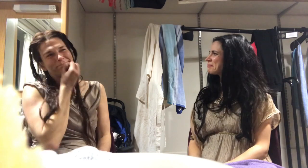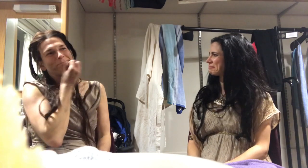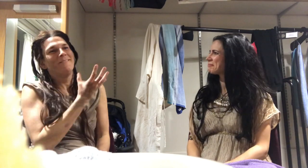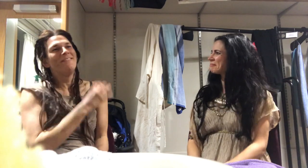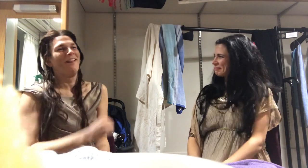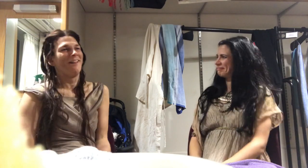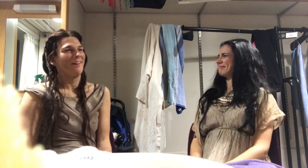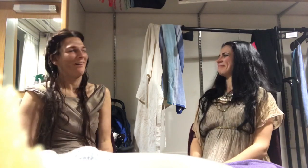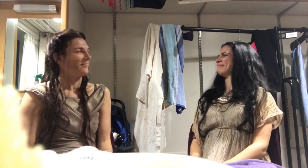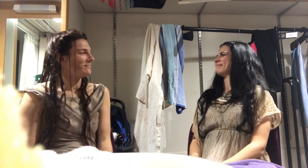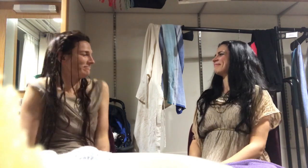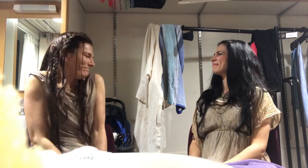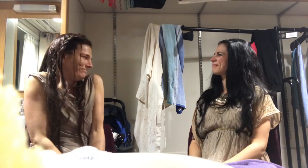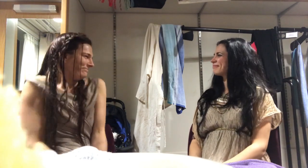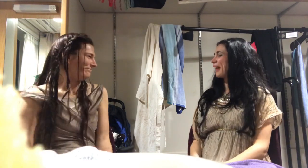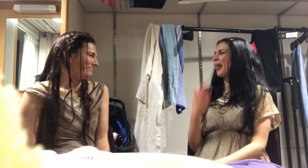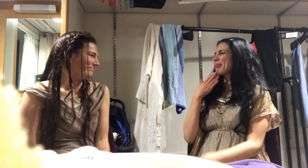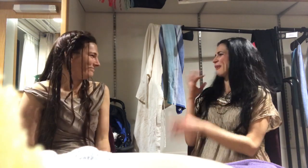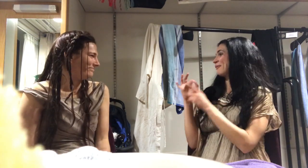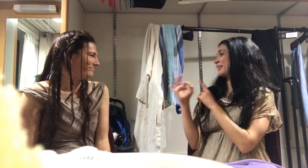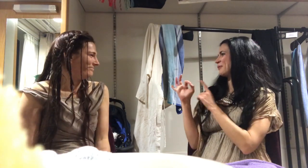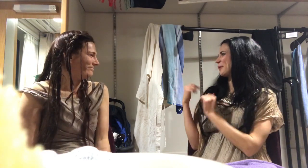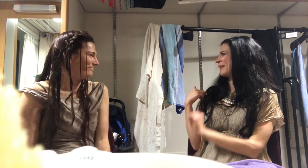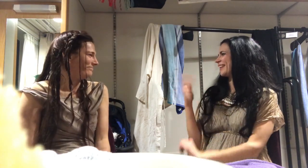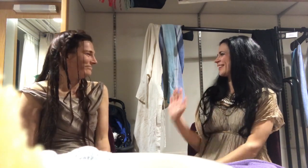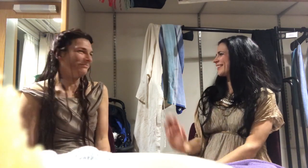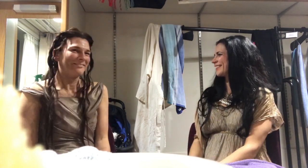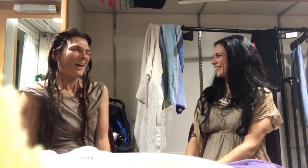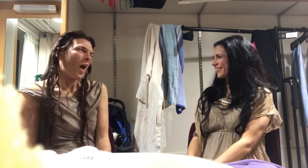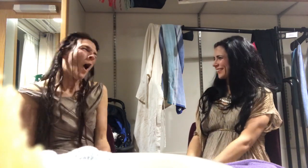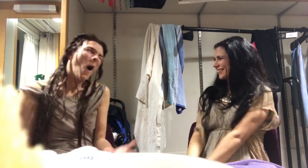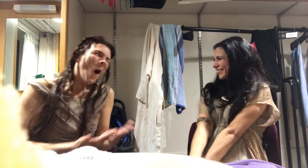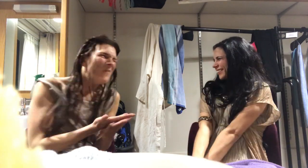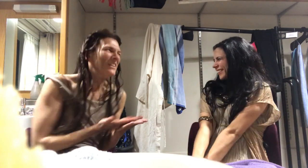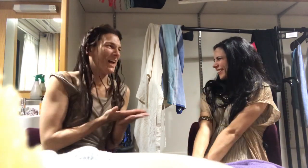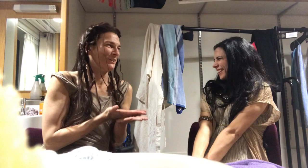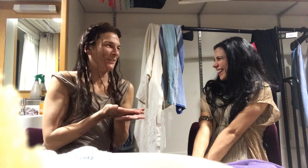Beautiful stuff! Thank you for interviewing me!! Well, a 'conversation' with!